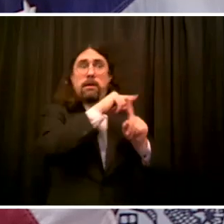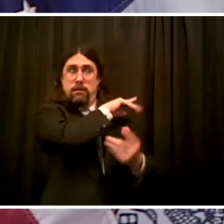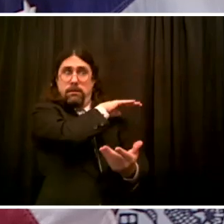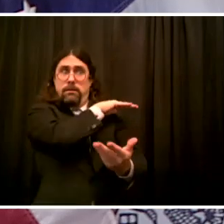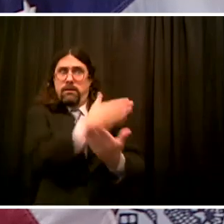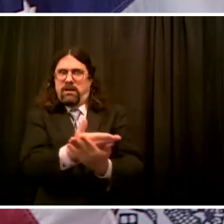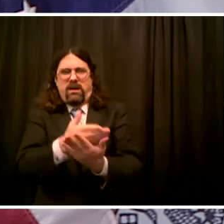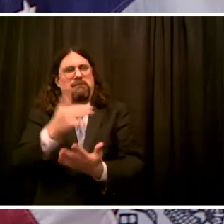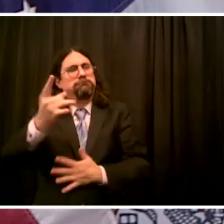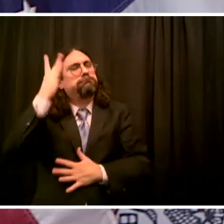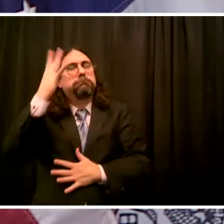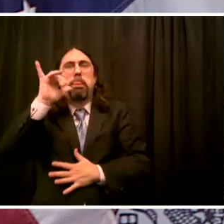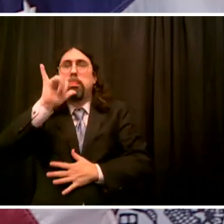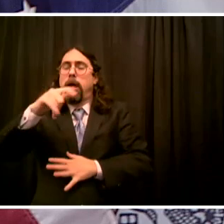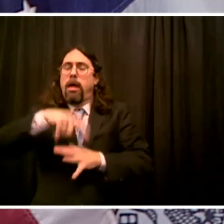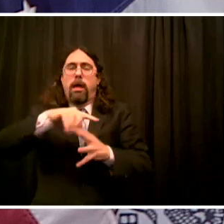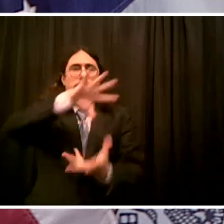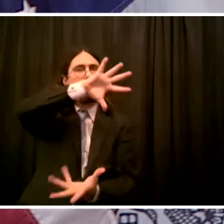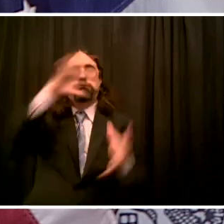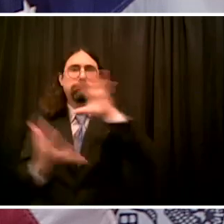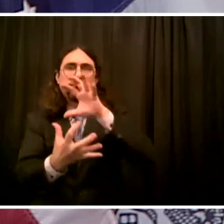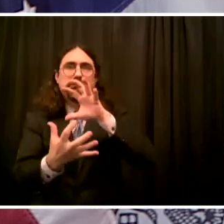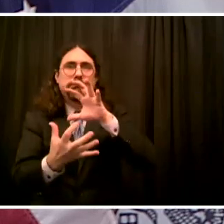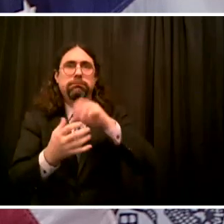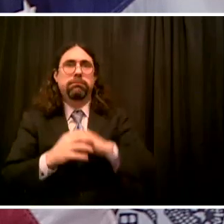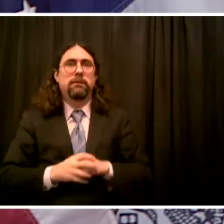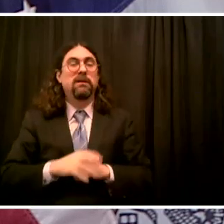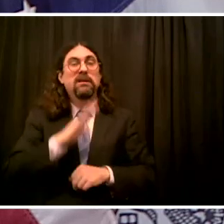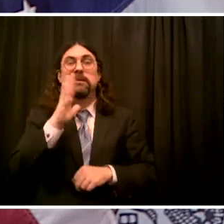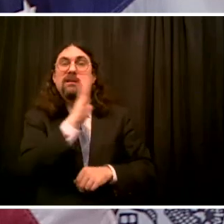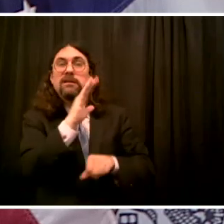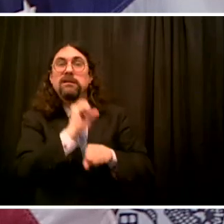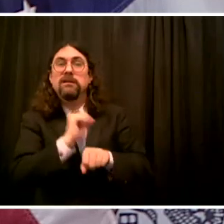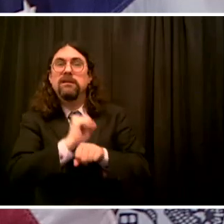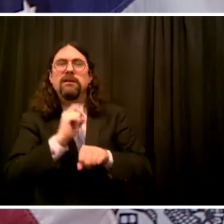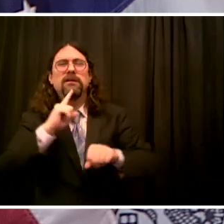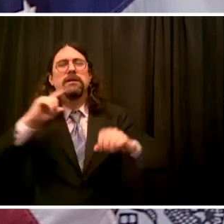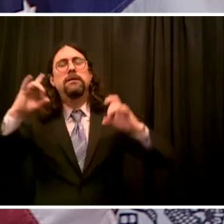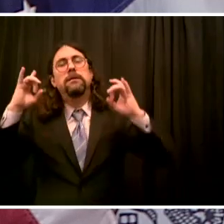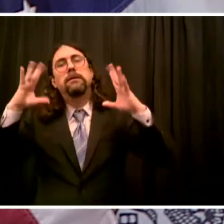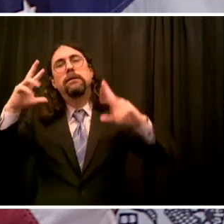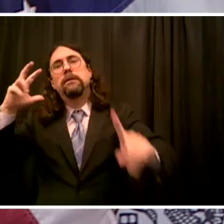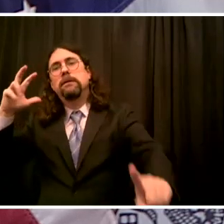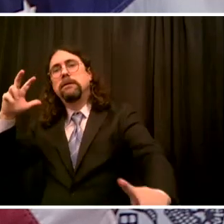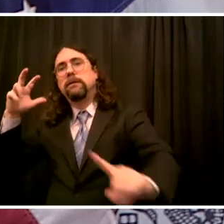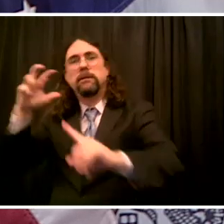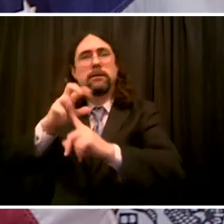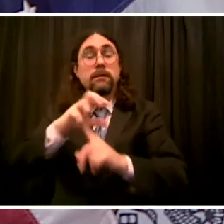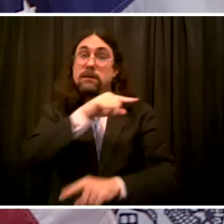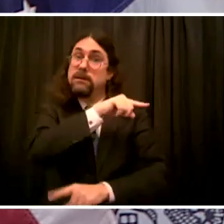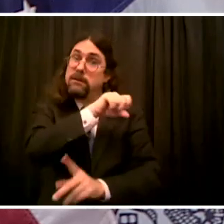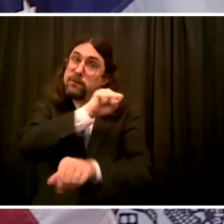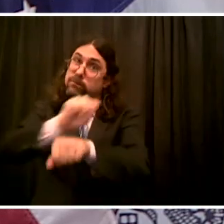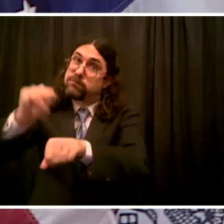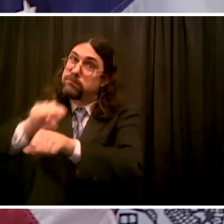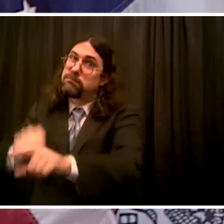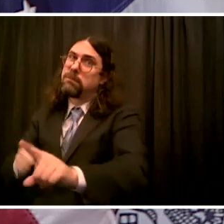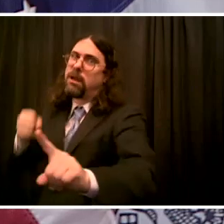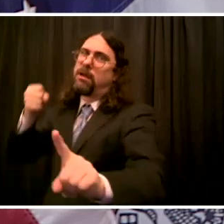THA TWORK HAS CONTINUED BUT I WANT TO SAY AT THE CRUCIAL MOMENT OF DANGER THAT JIM O'NEAL AND HIS COLLEAGUES DID SOMETHING